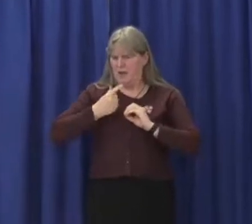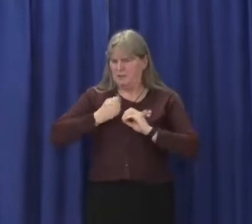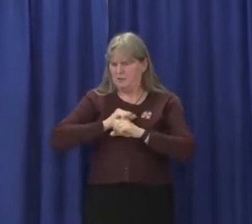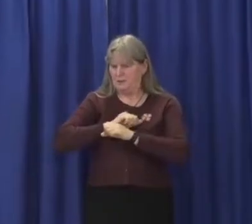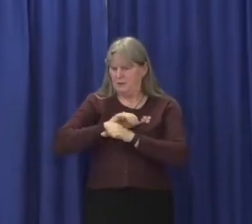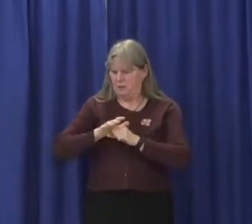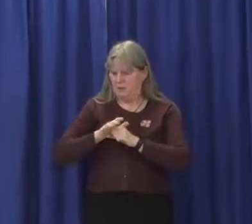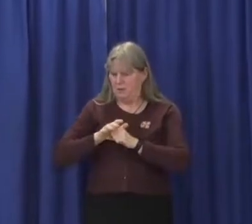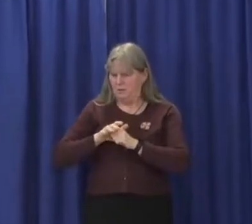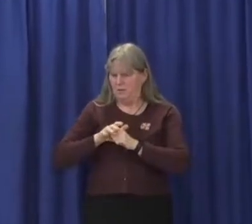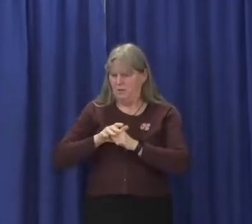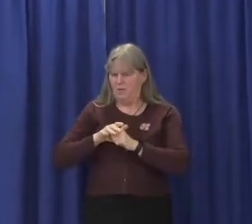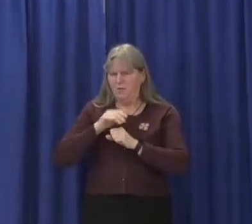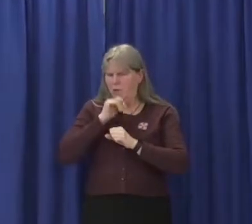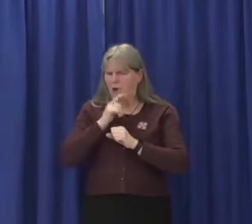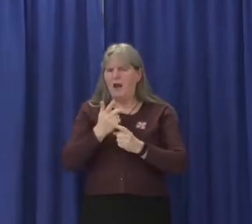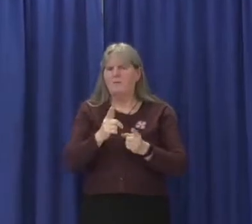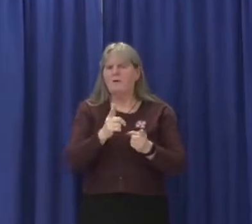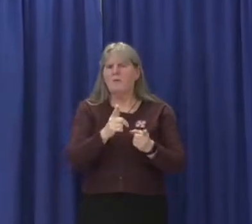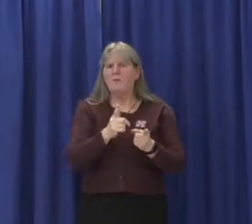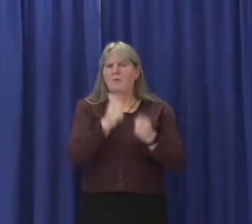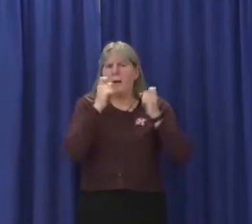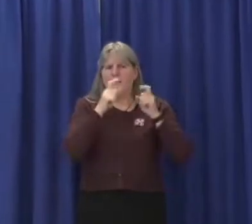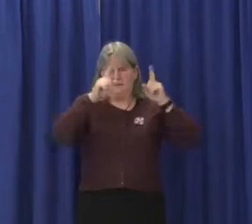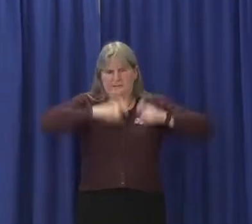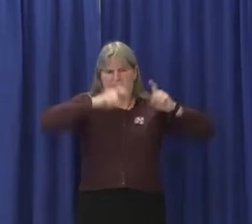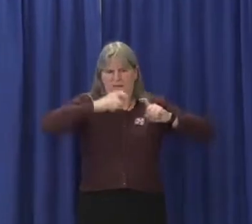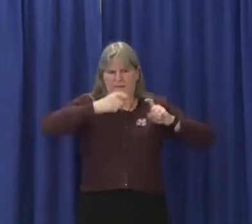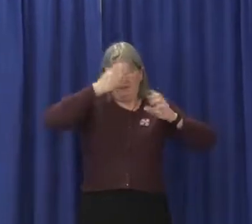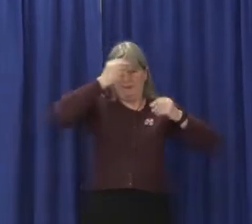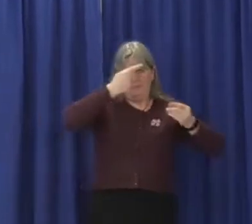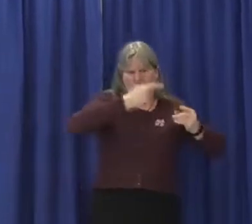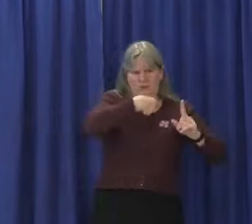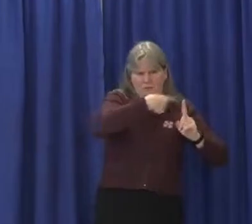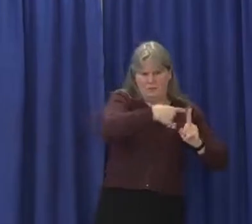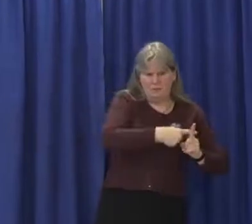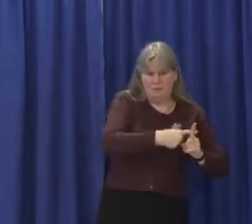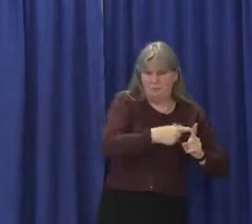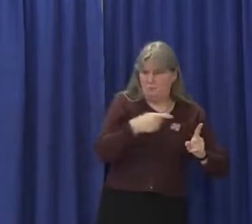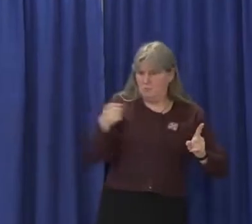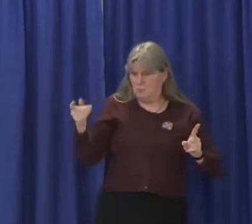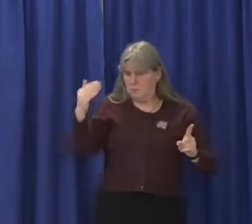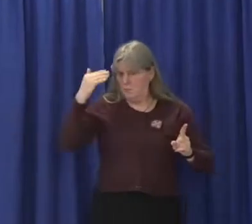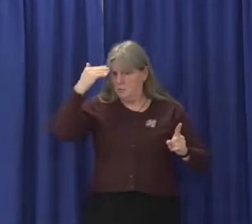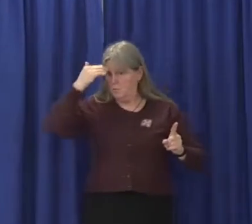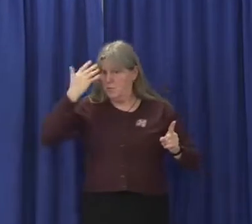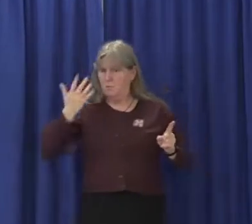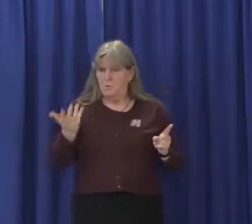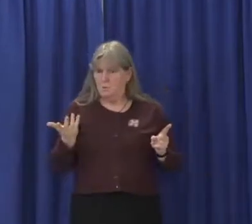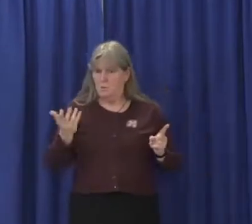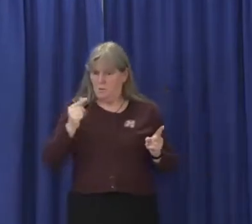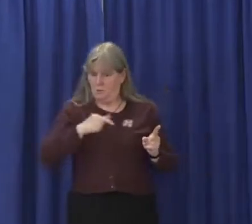collecting any rapid test data. So, I'm wondering how many cases of COVID-19 is the government actually aware of?